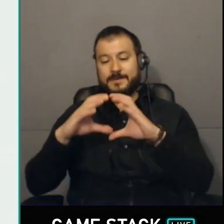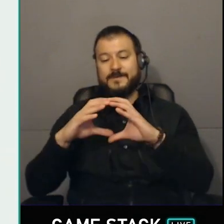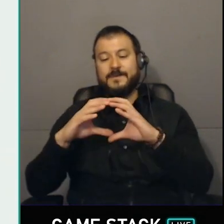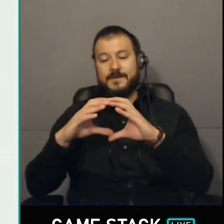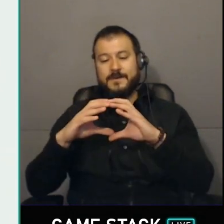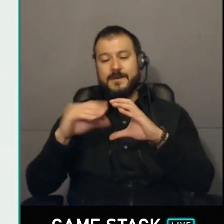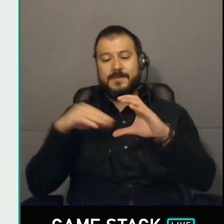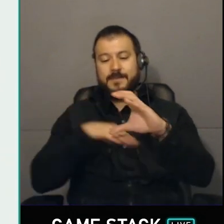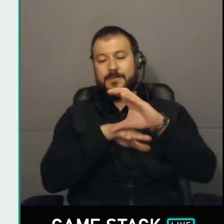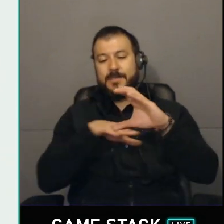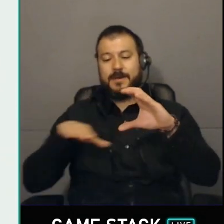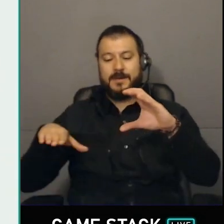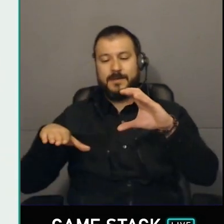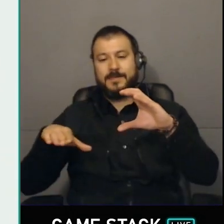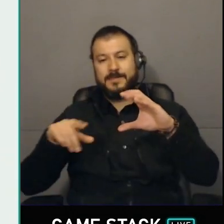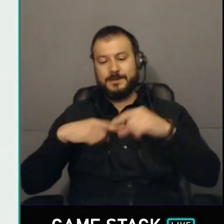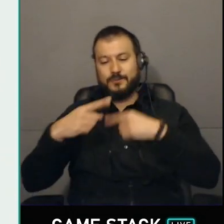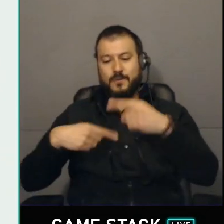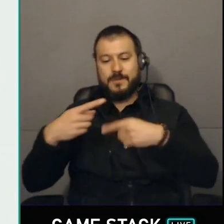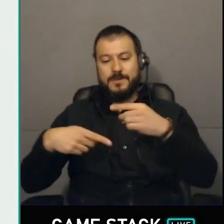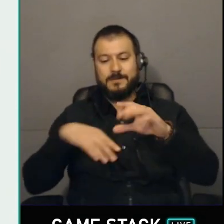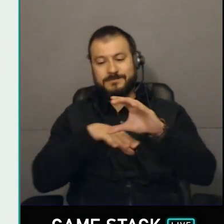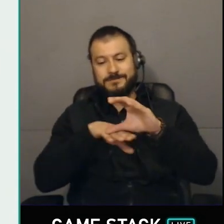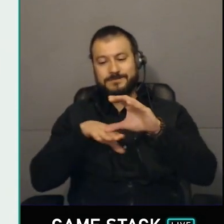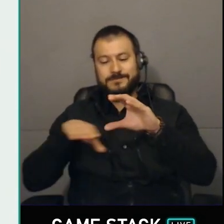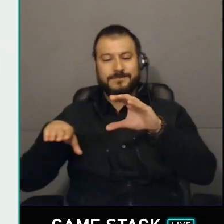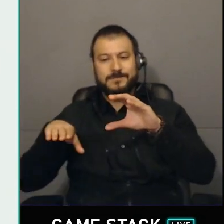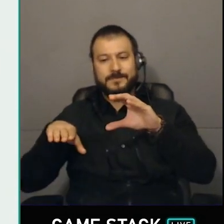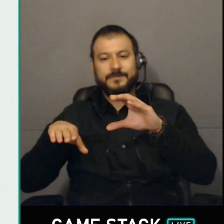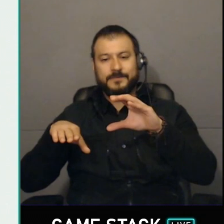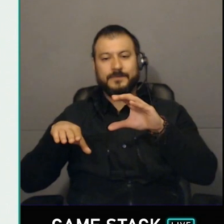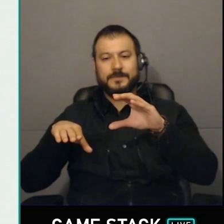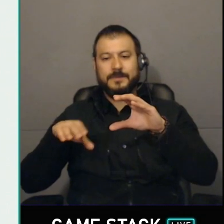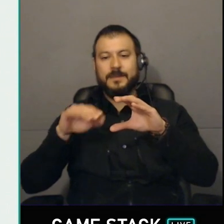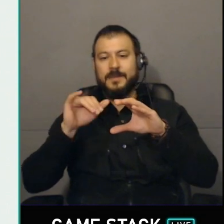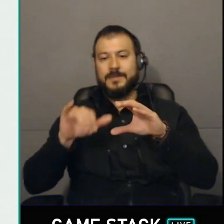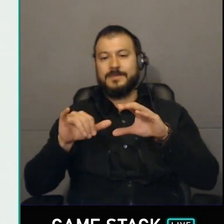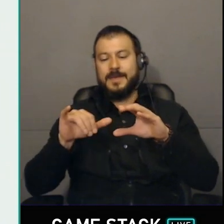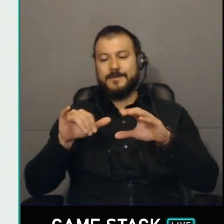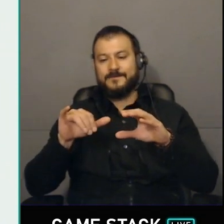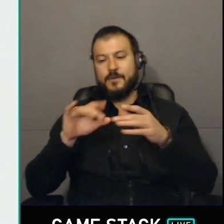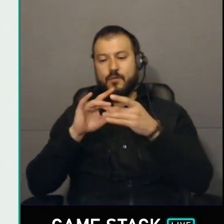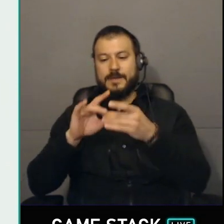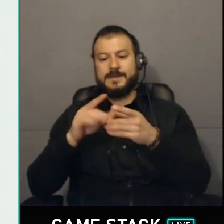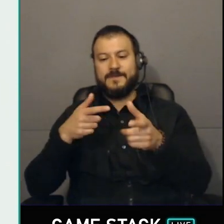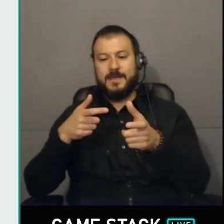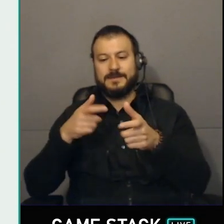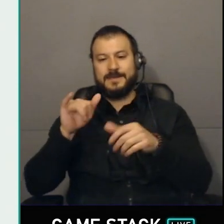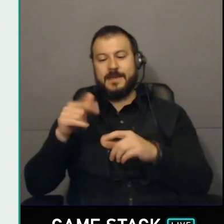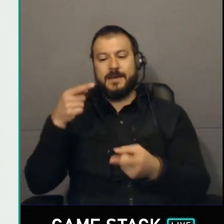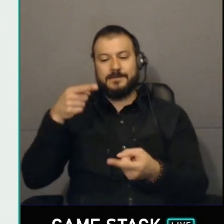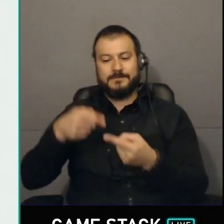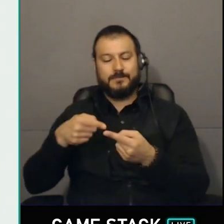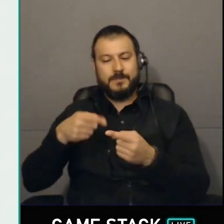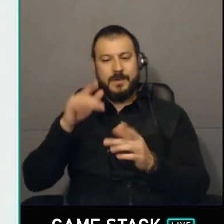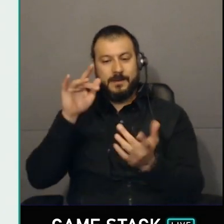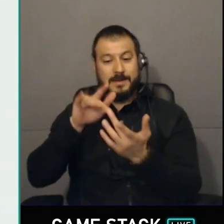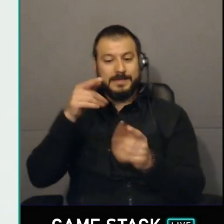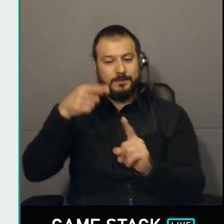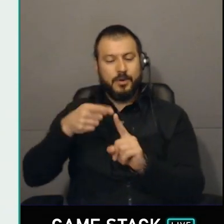the relative velocity at that contact point should be zero. We should go towards arrow, assuming we have a friction value of one.